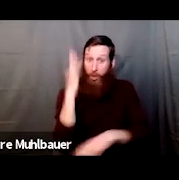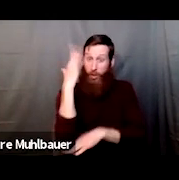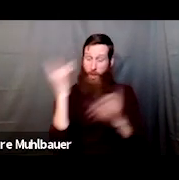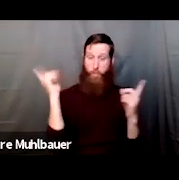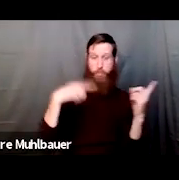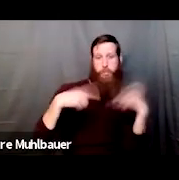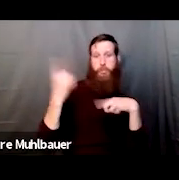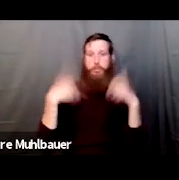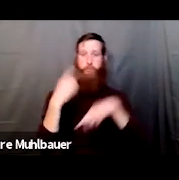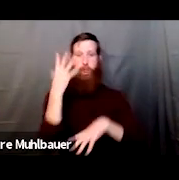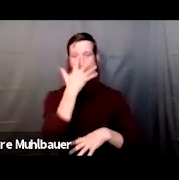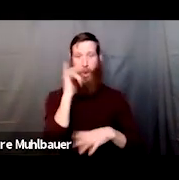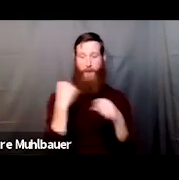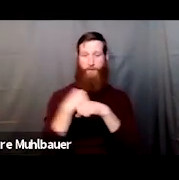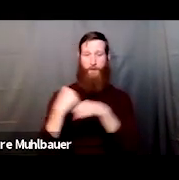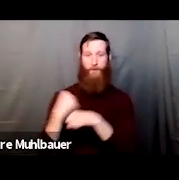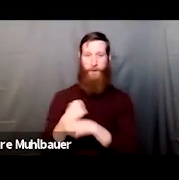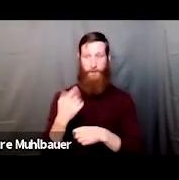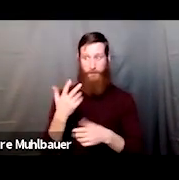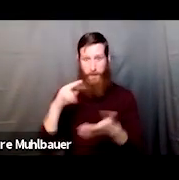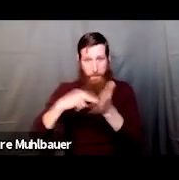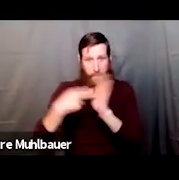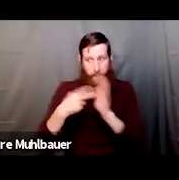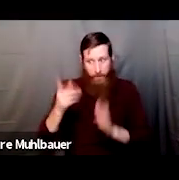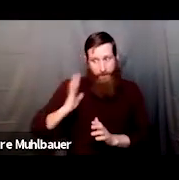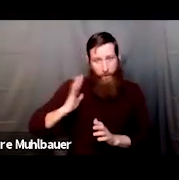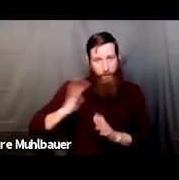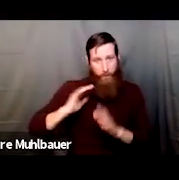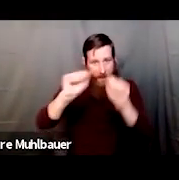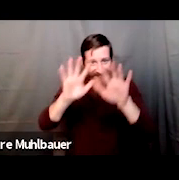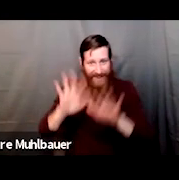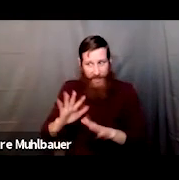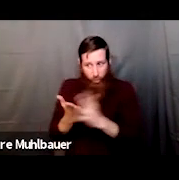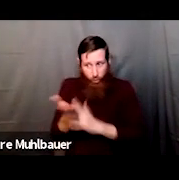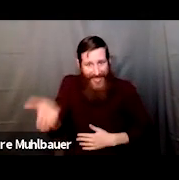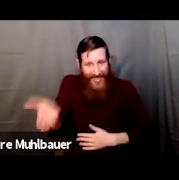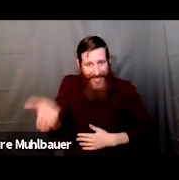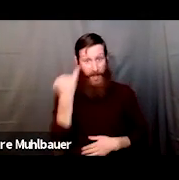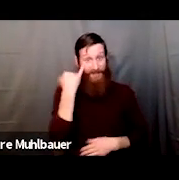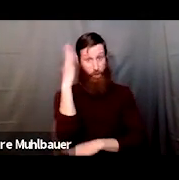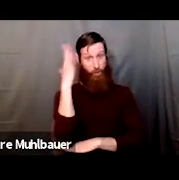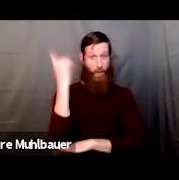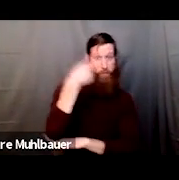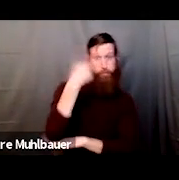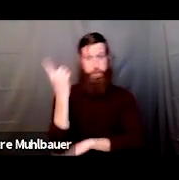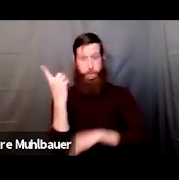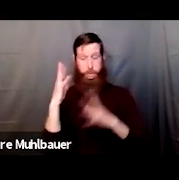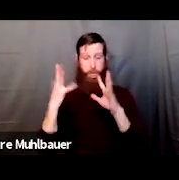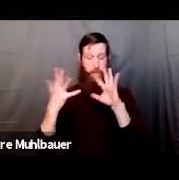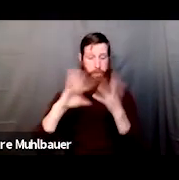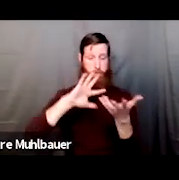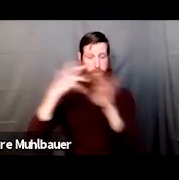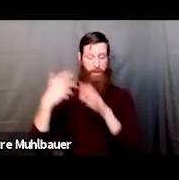That's a great indication that avalanches run through that terrain frequently. If the tree looks like it's been in a boxing match, it probably has and it was with an avalanche